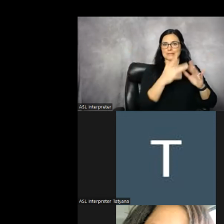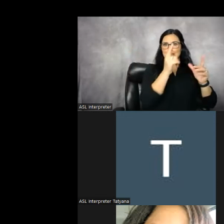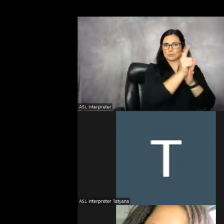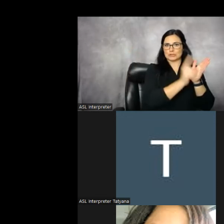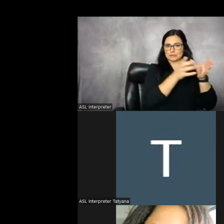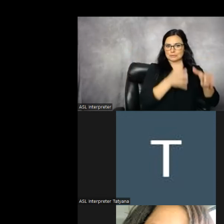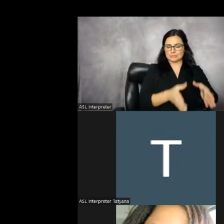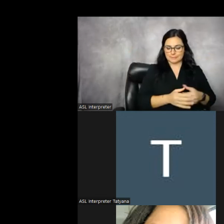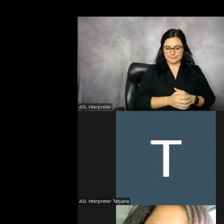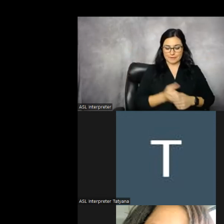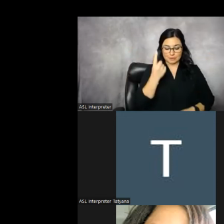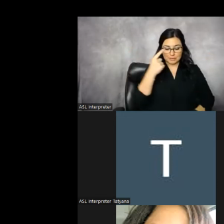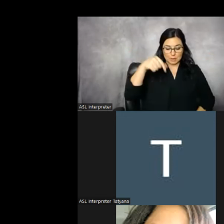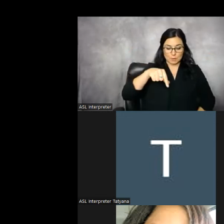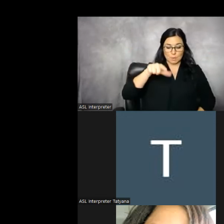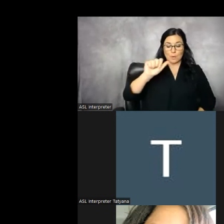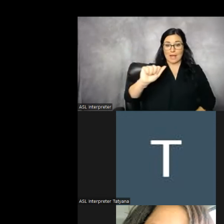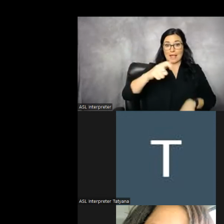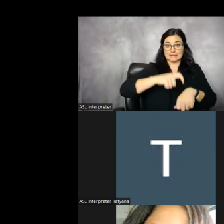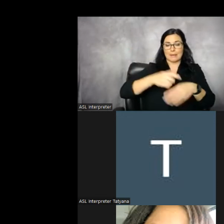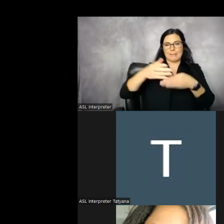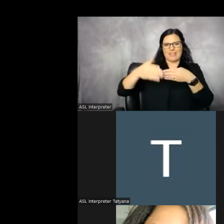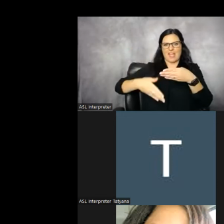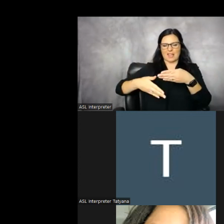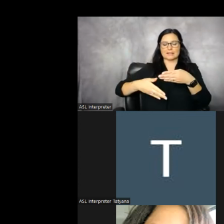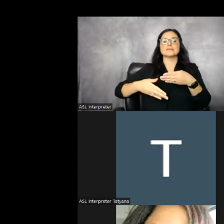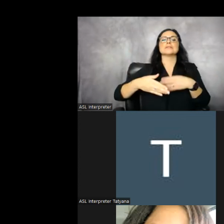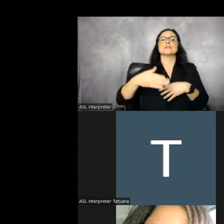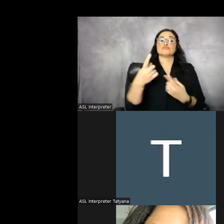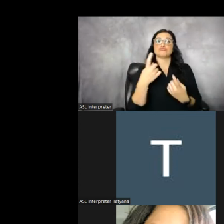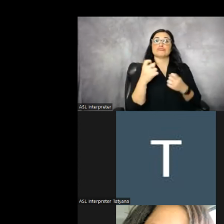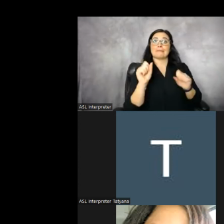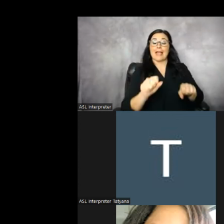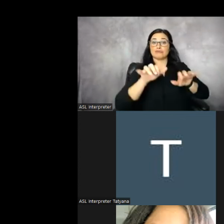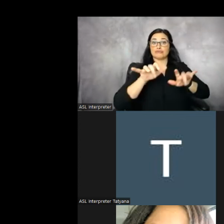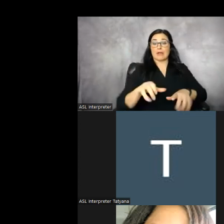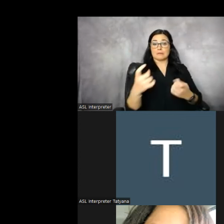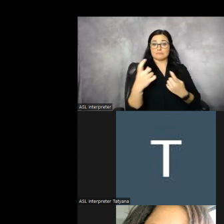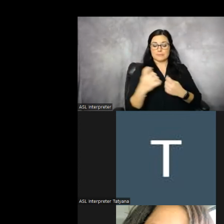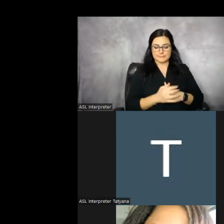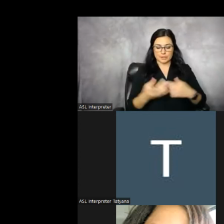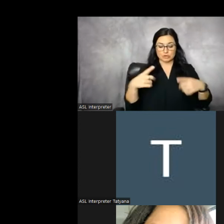the Q & A time will be at the end. And feel free to put questions in the chat during the presentation so we can cover them.